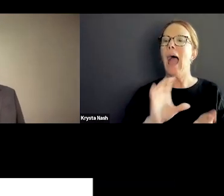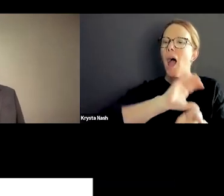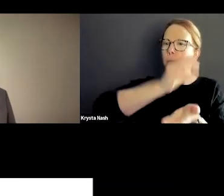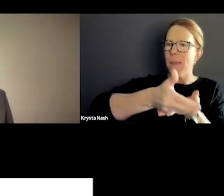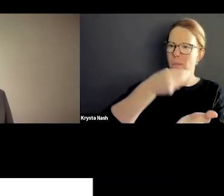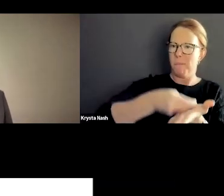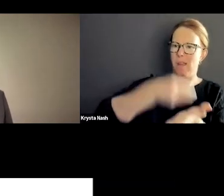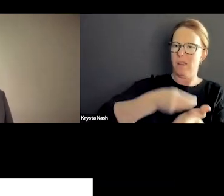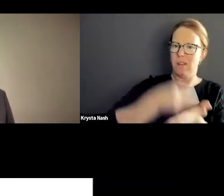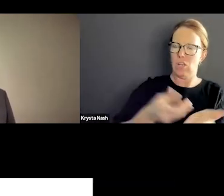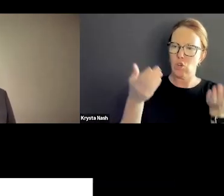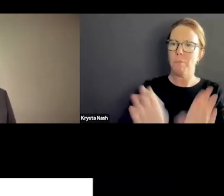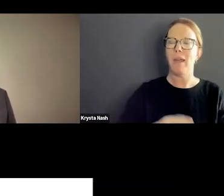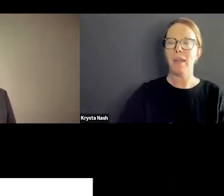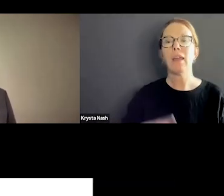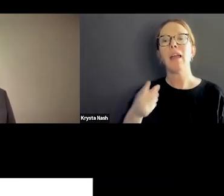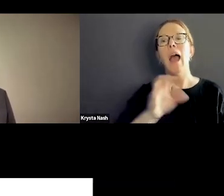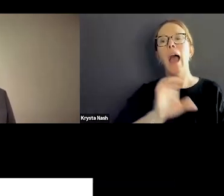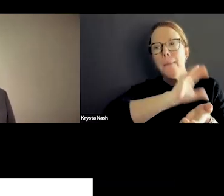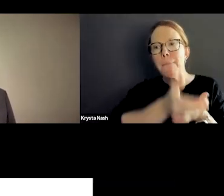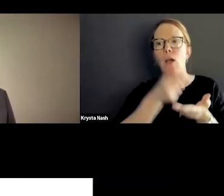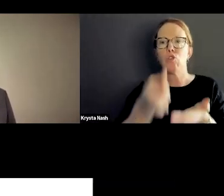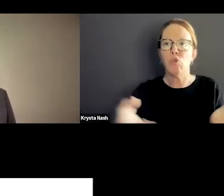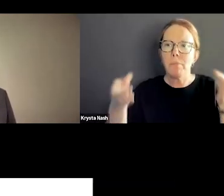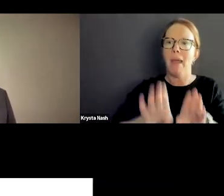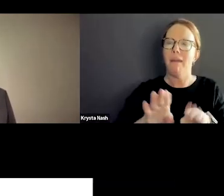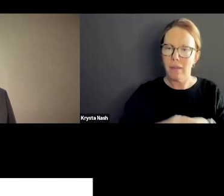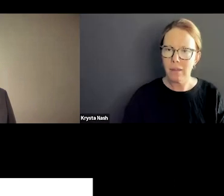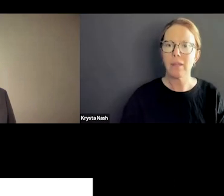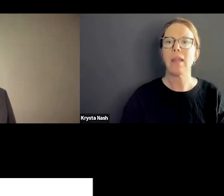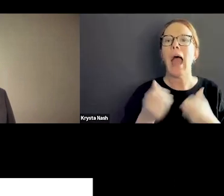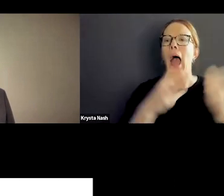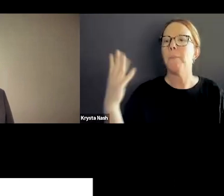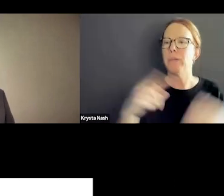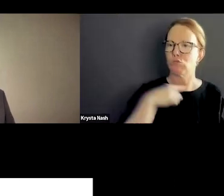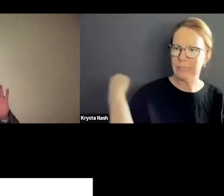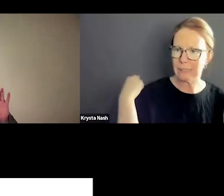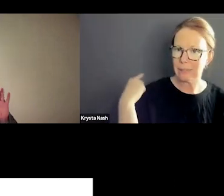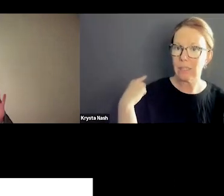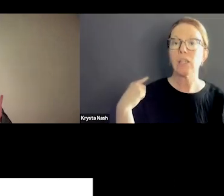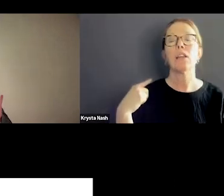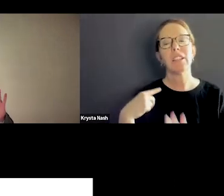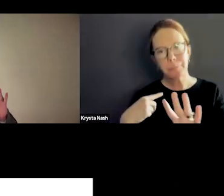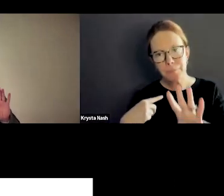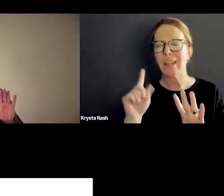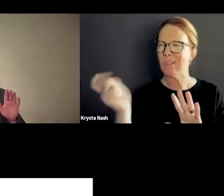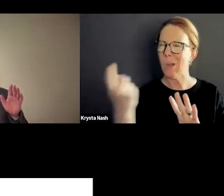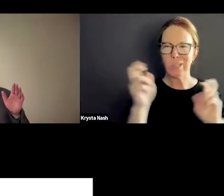Now we're asking you to think about the amount you wager in sports betting. How much did you risk? In other words, and this is always an issue about gambling